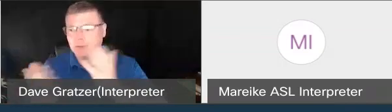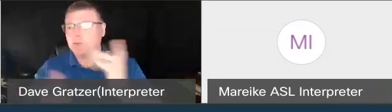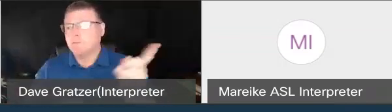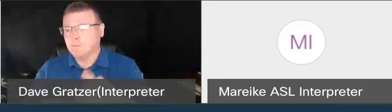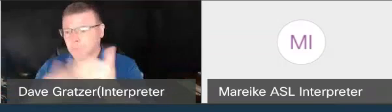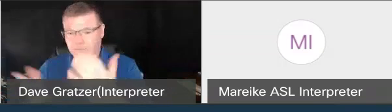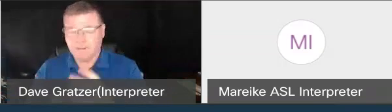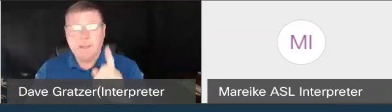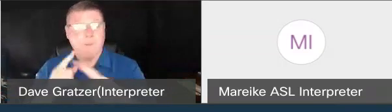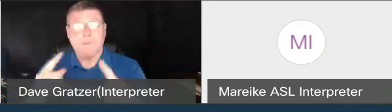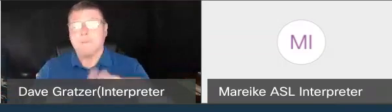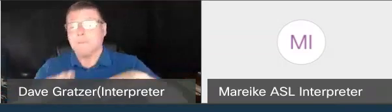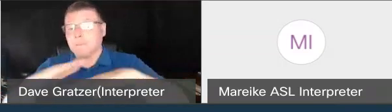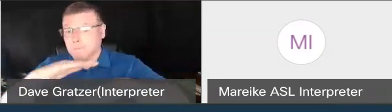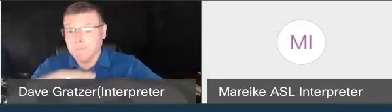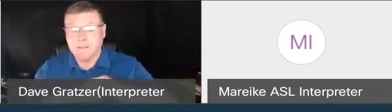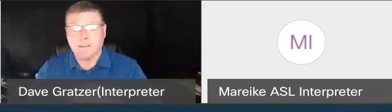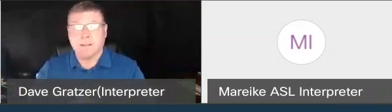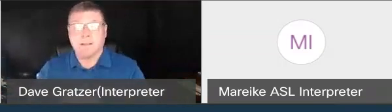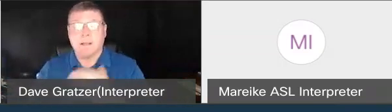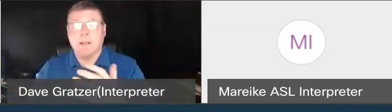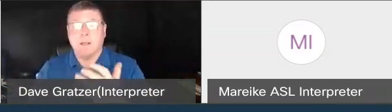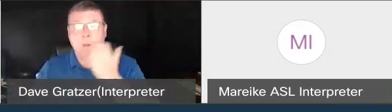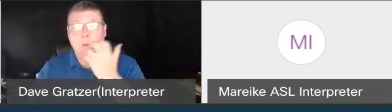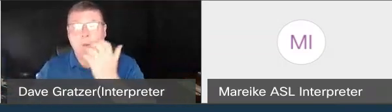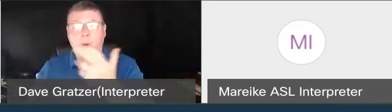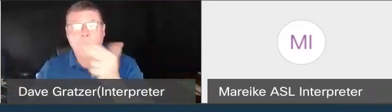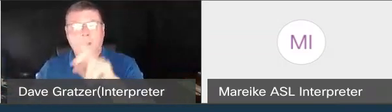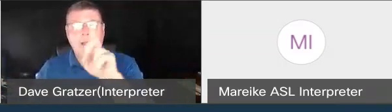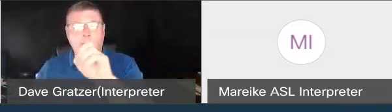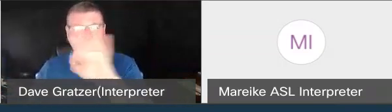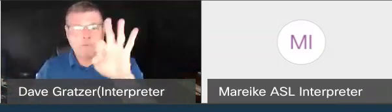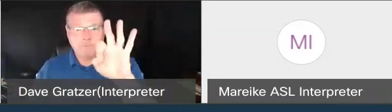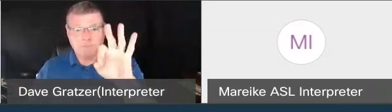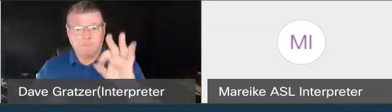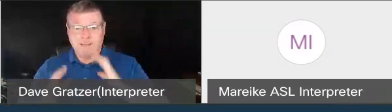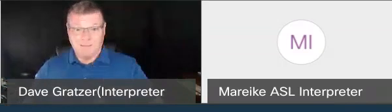but basically a warm hand-- handoff of the client is complete